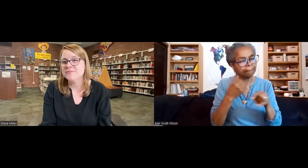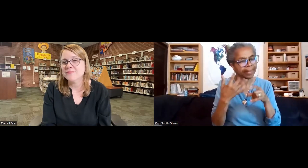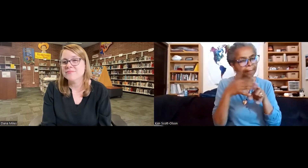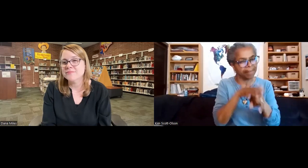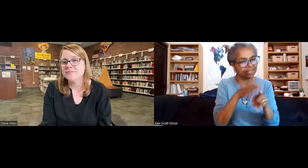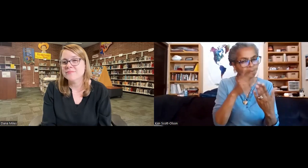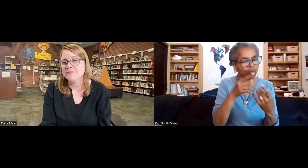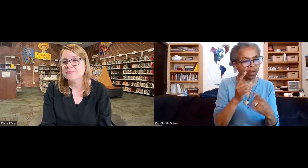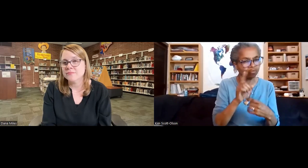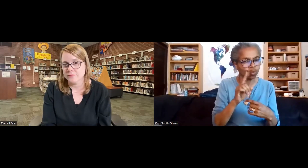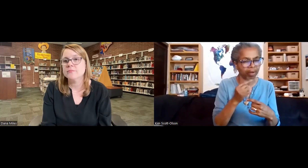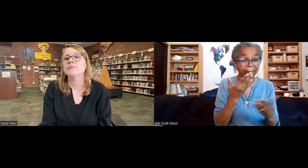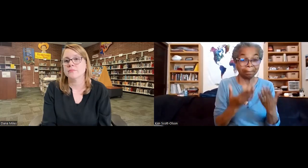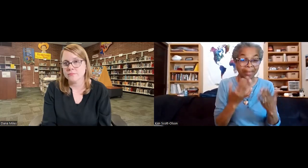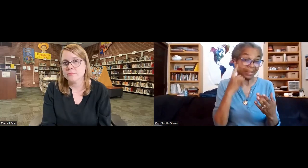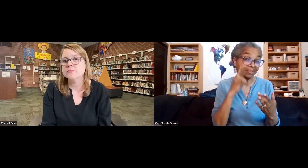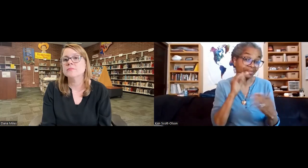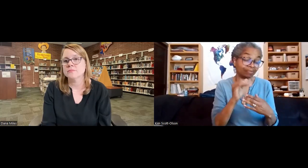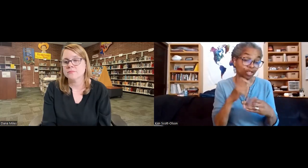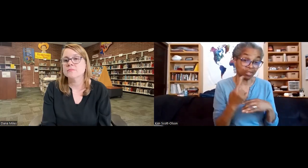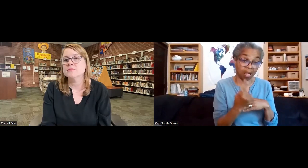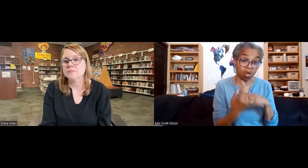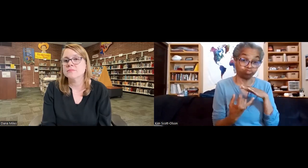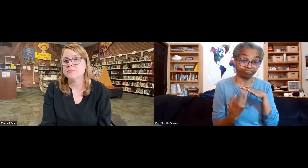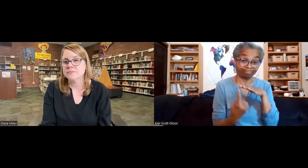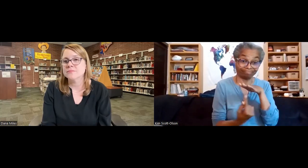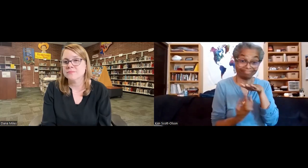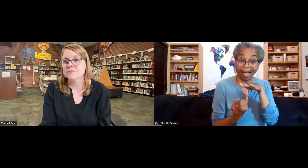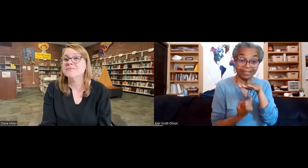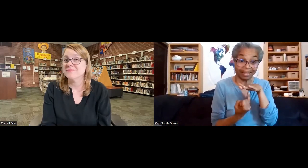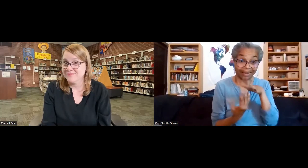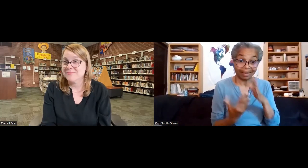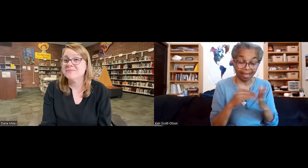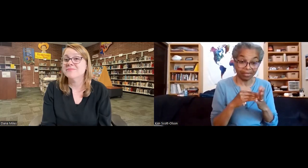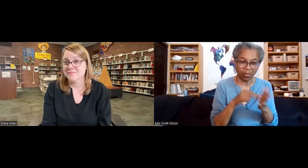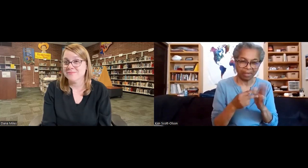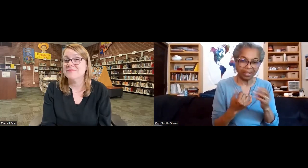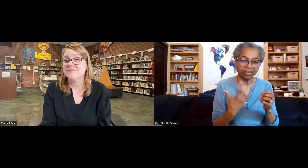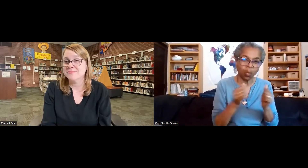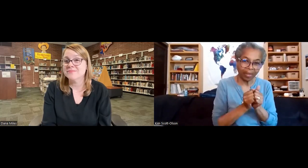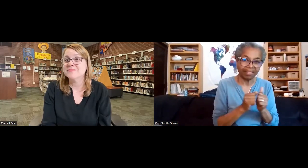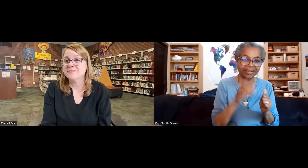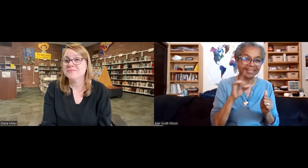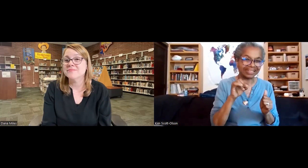It’s different if they’re coming from a mainstream program where maybe a Deaf child is isolated.